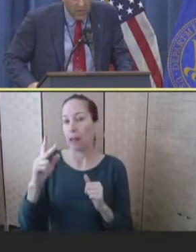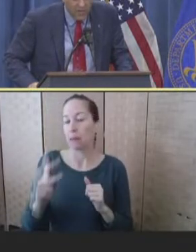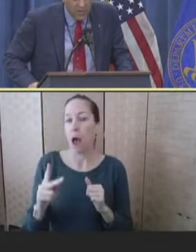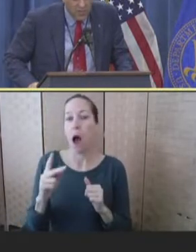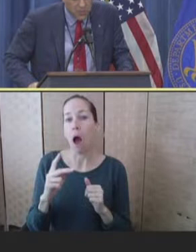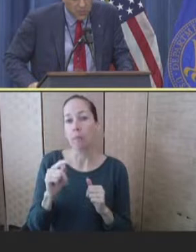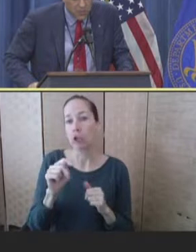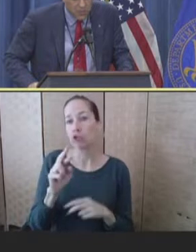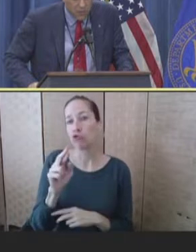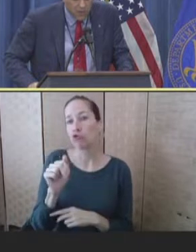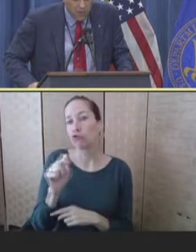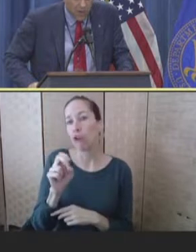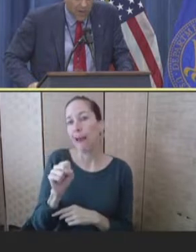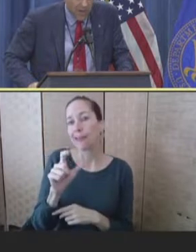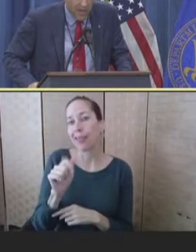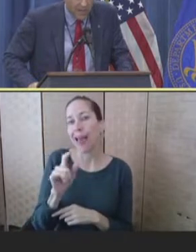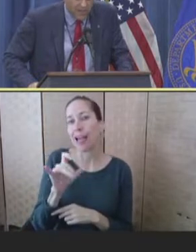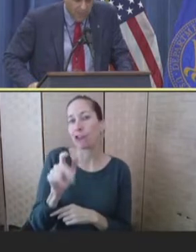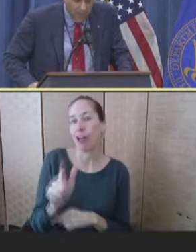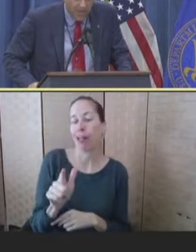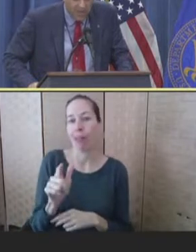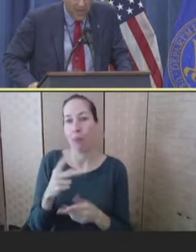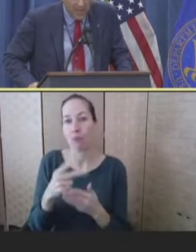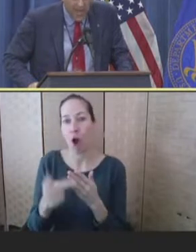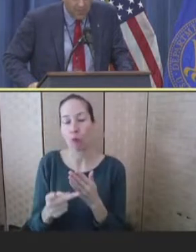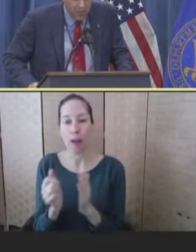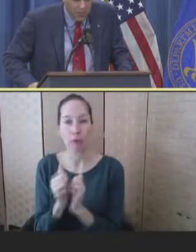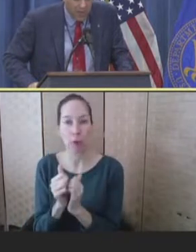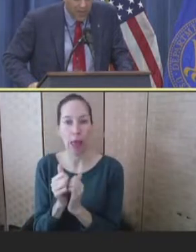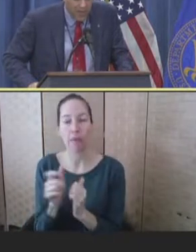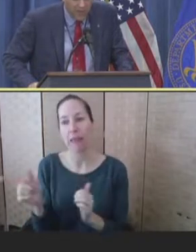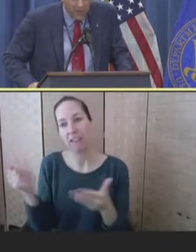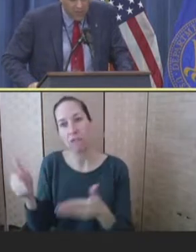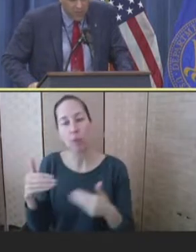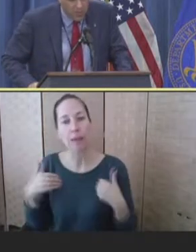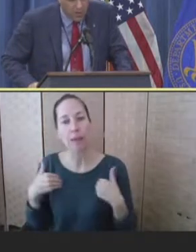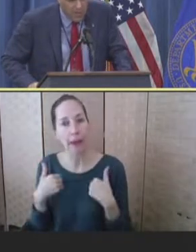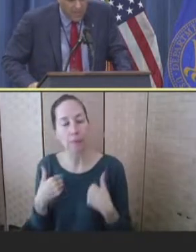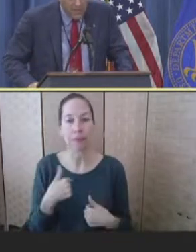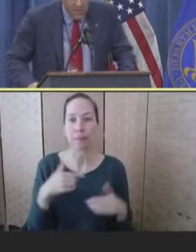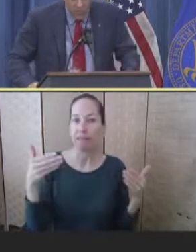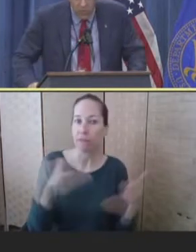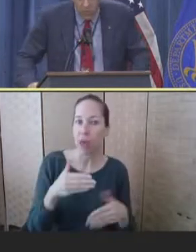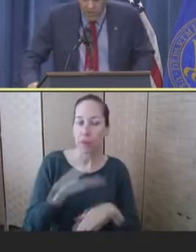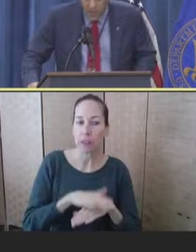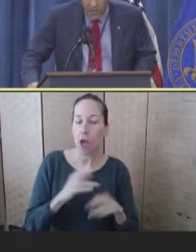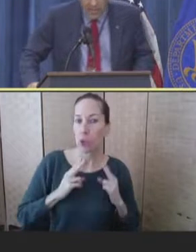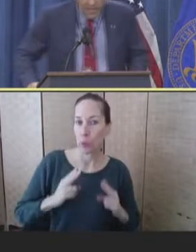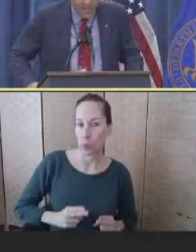He was focused primarily on the animal work and I was focused primarily on the human work.